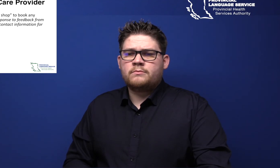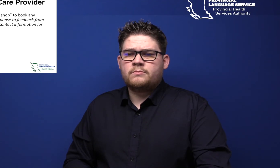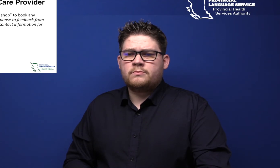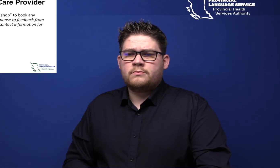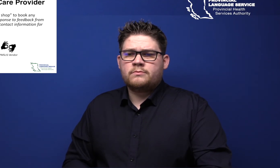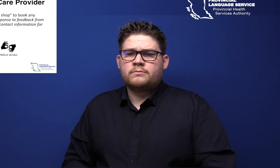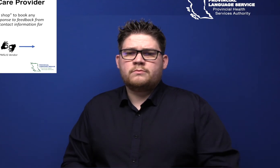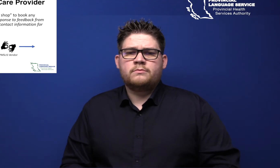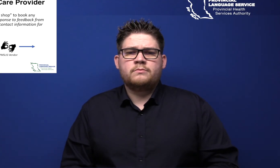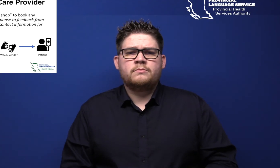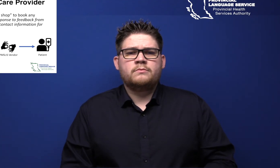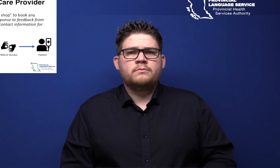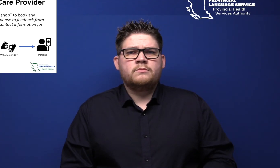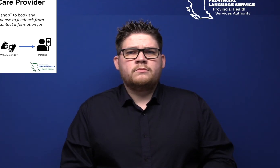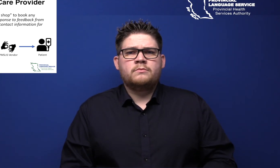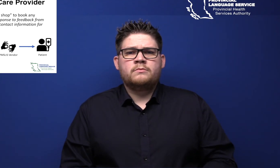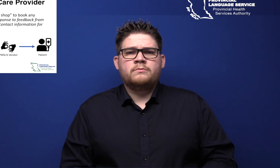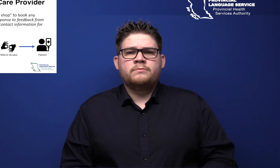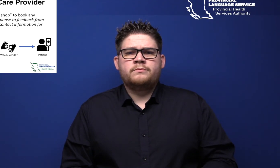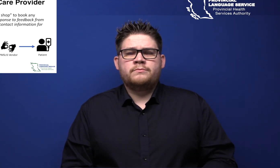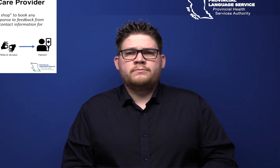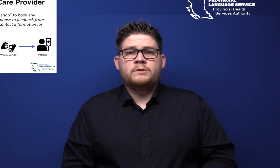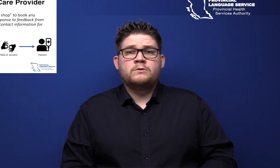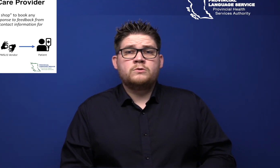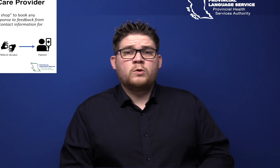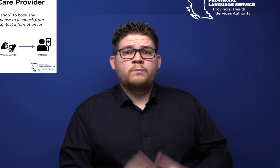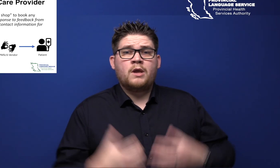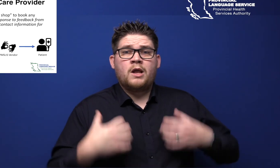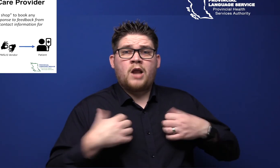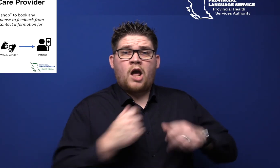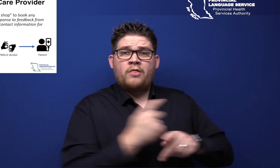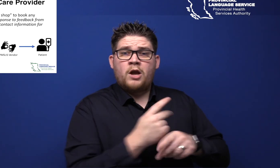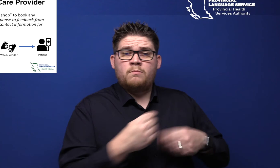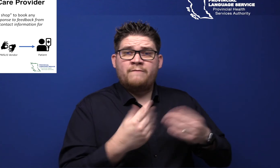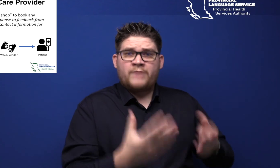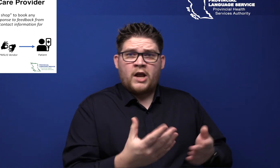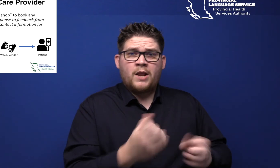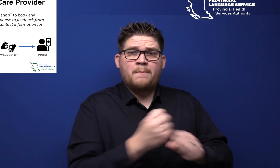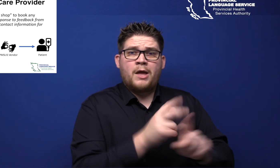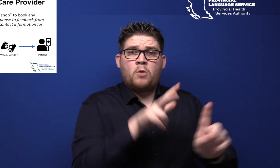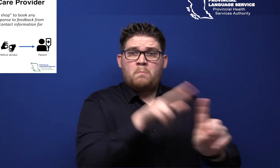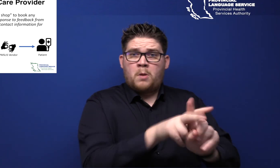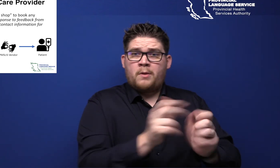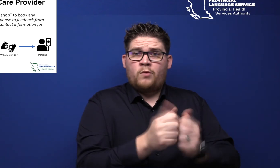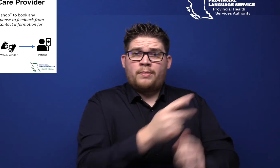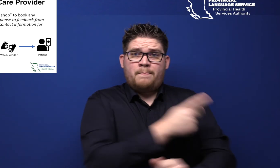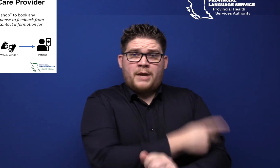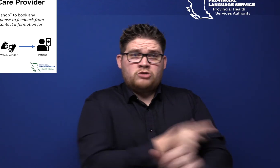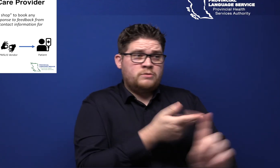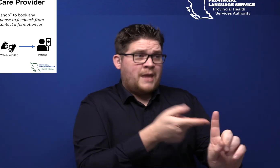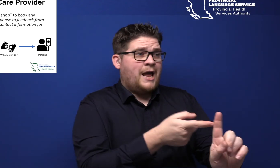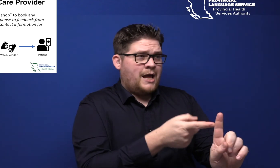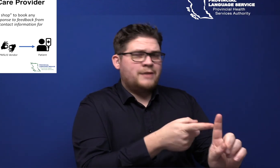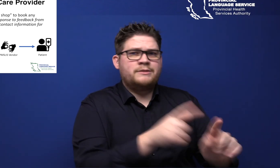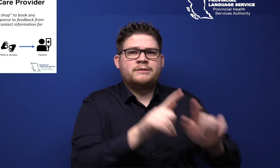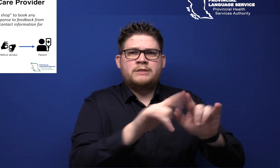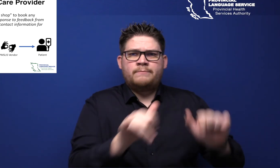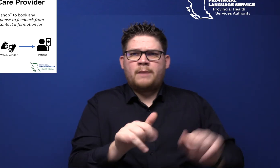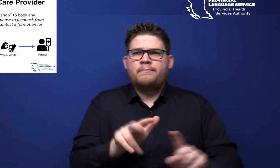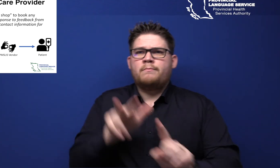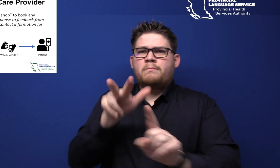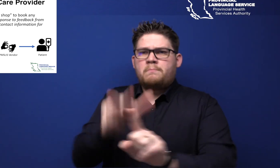SO THE HEALTH CARE PROVIDER CAN WHEN THEY'RE MAKING AN APPOINTMENT WITH A DEAF DEAF-BLIND HARD OF HEARING INDIVIDUAL